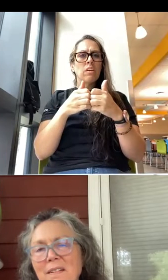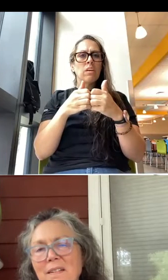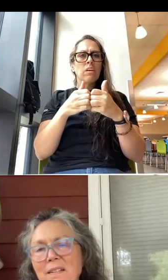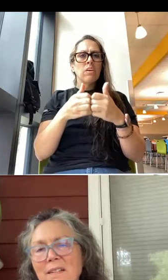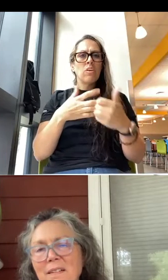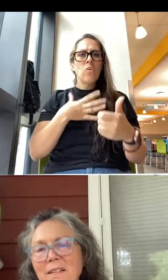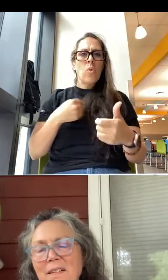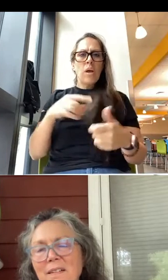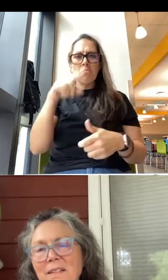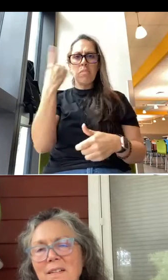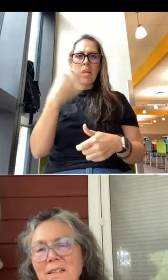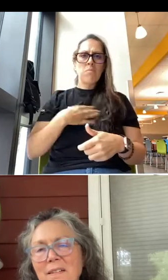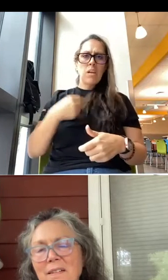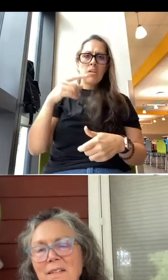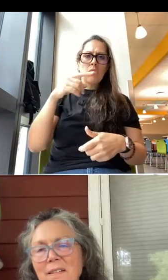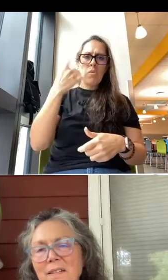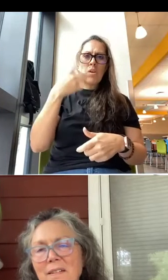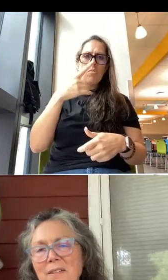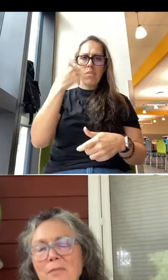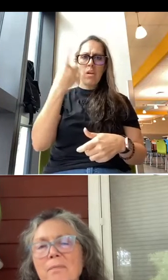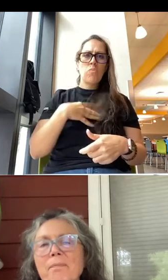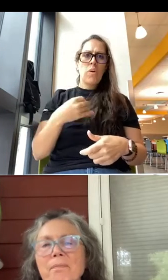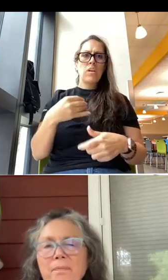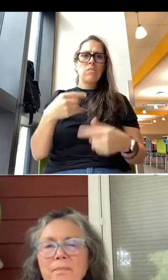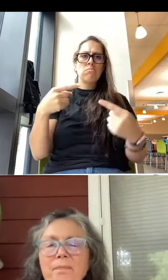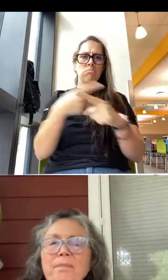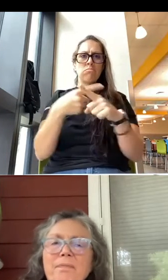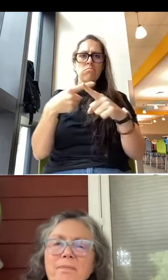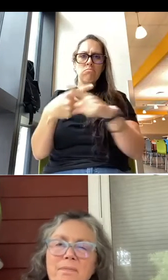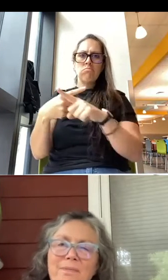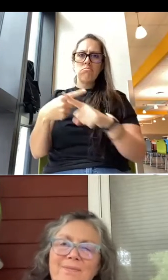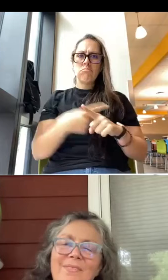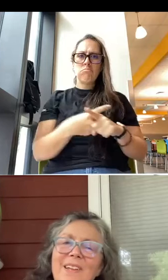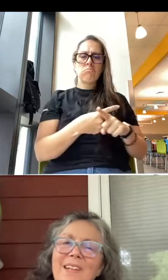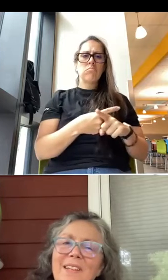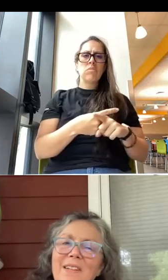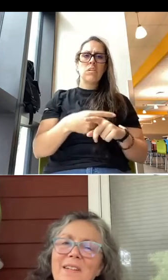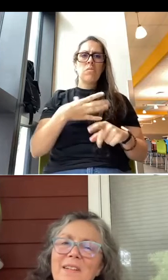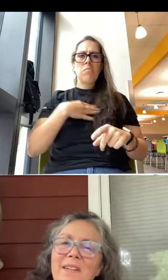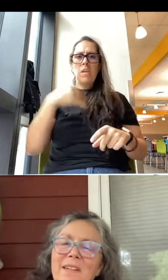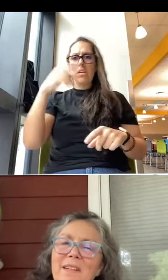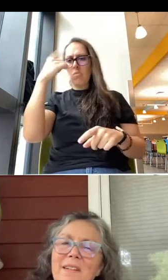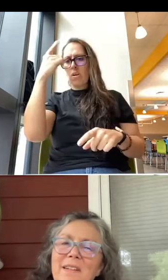black-white or like the native white-black, native black-white, like, kind of situation but then more and more people start